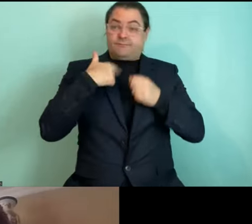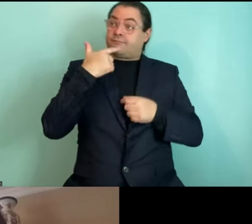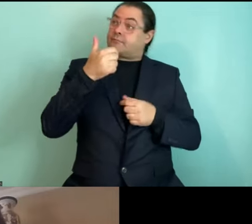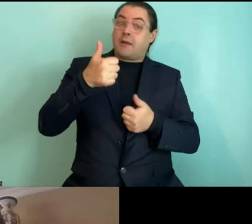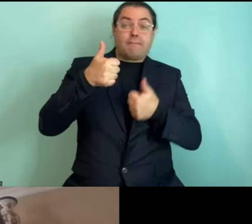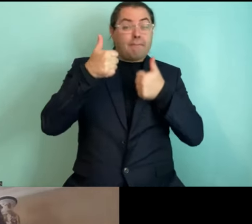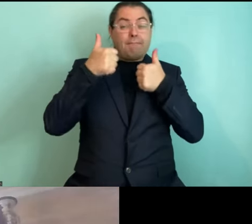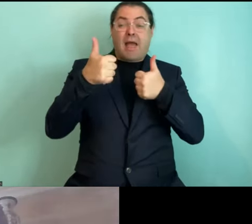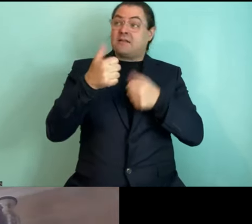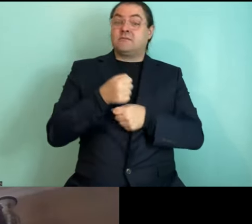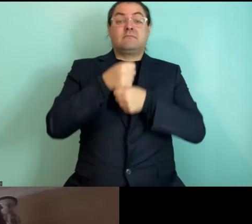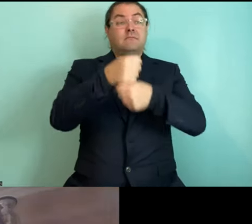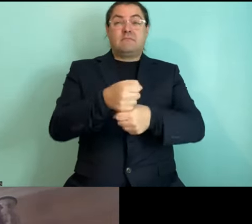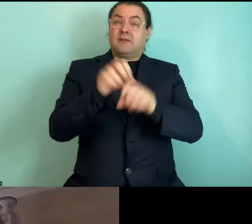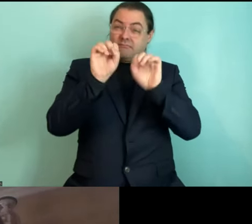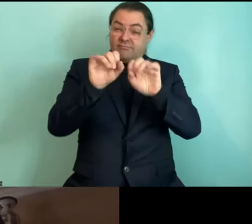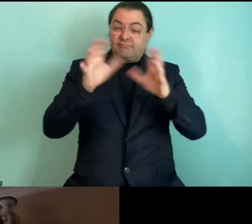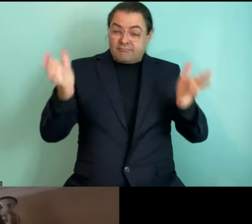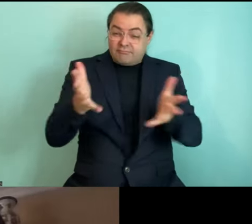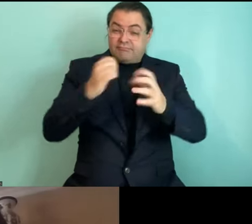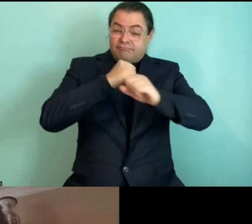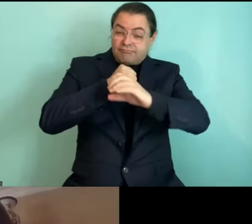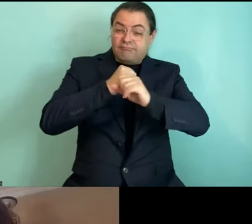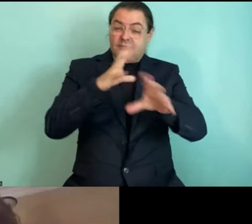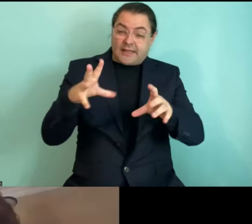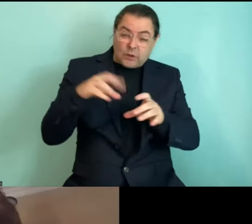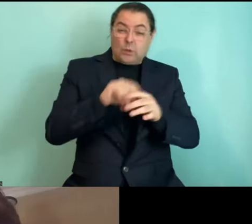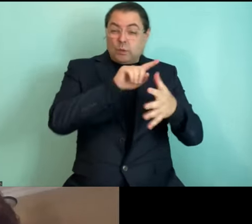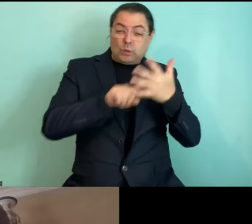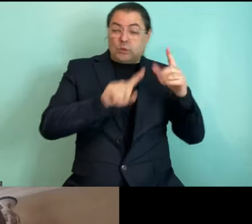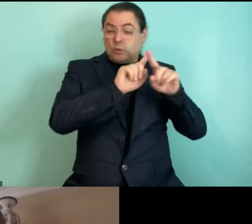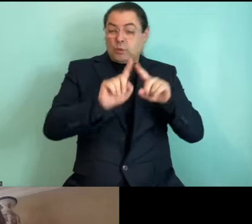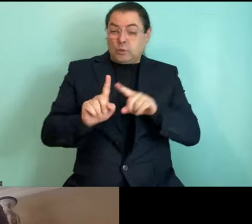in whatever way to see no messy madam 10:14:40 see Mo.